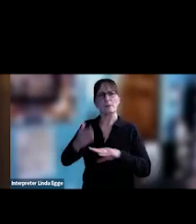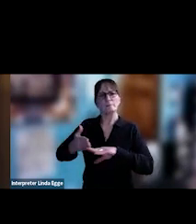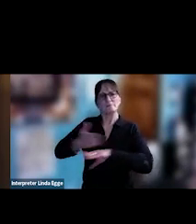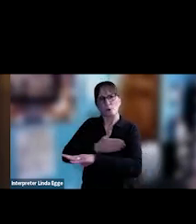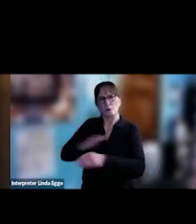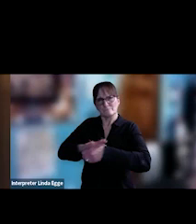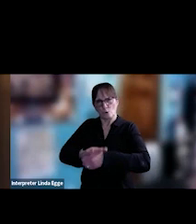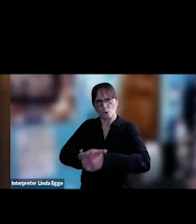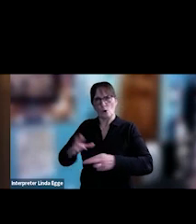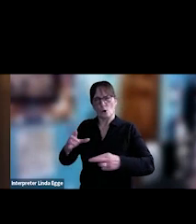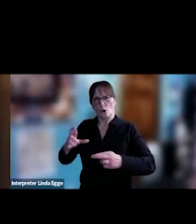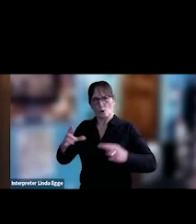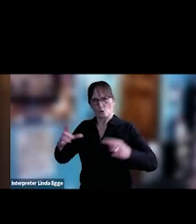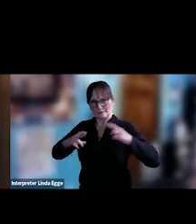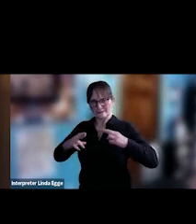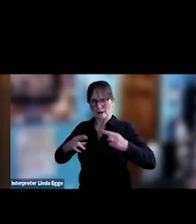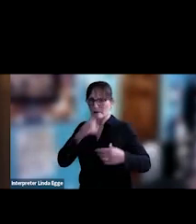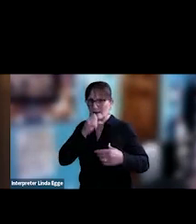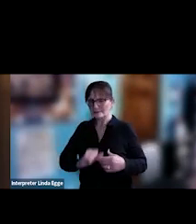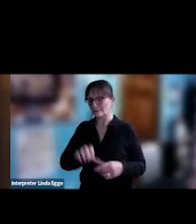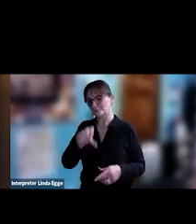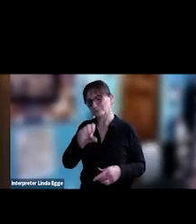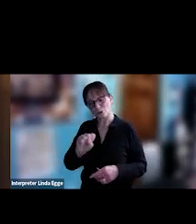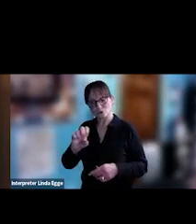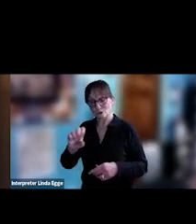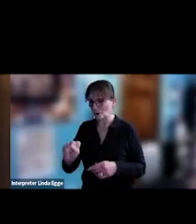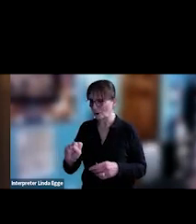This, again, as with all things Social Security, is very complicated,